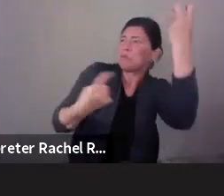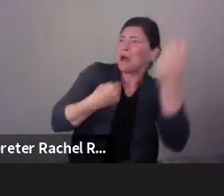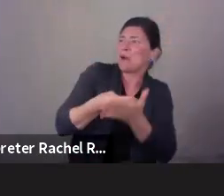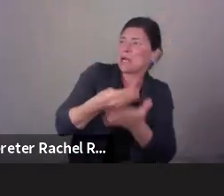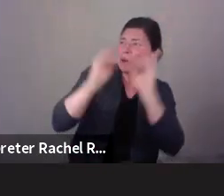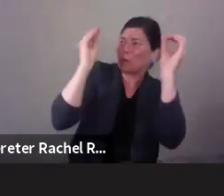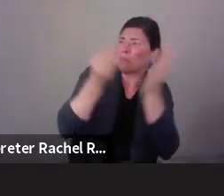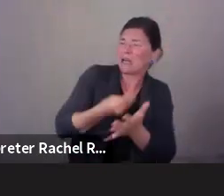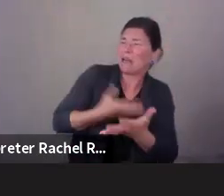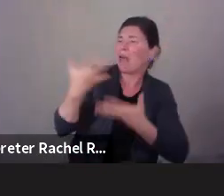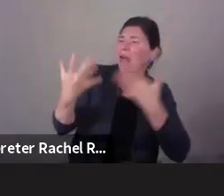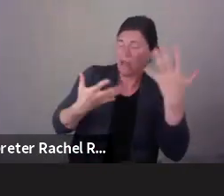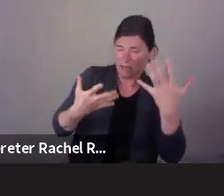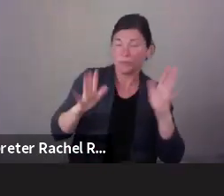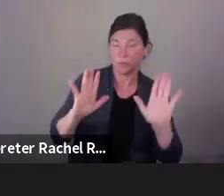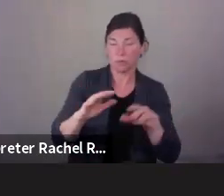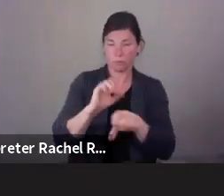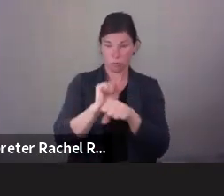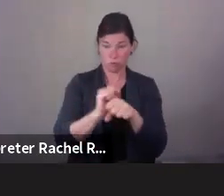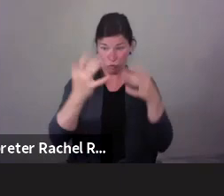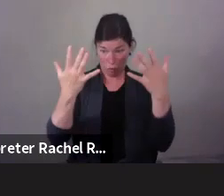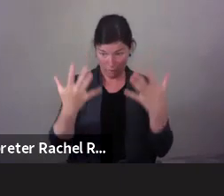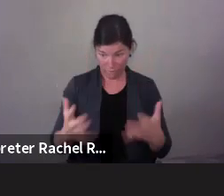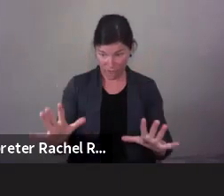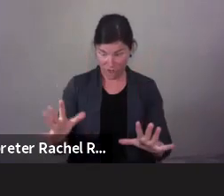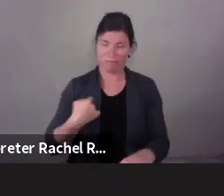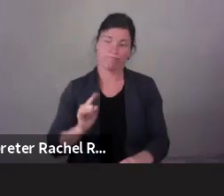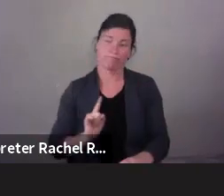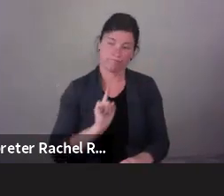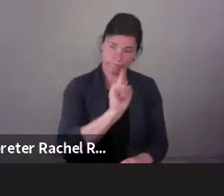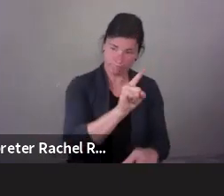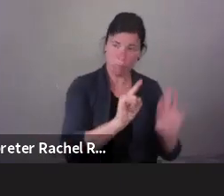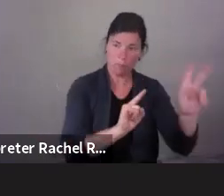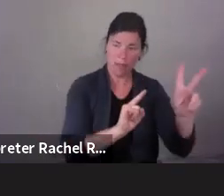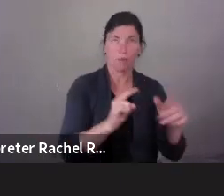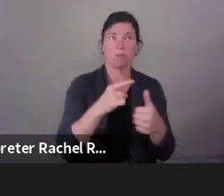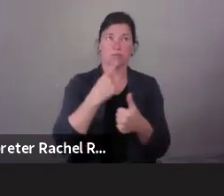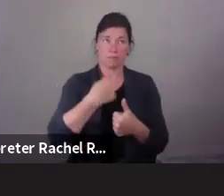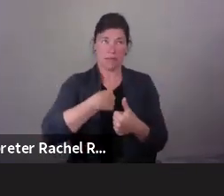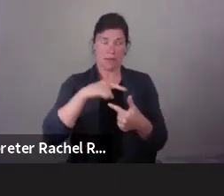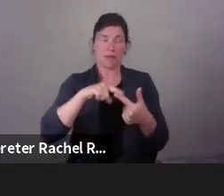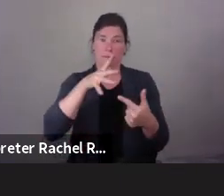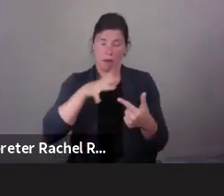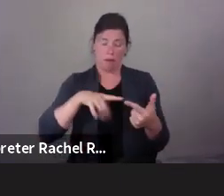All of my money was zeroed out. I called my mom, and I was in a panic. So then, afterwork, we had to